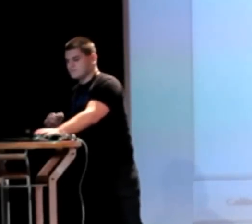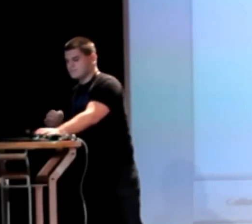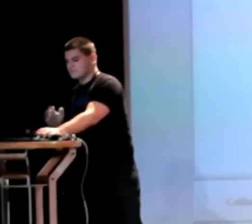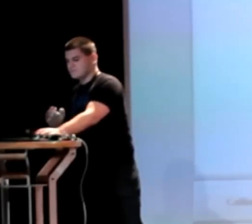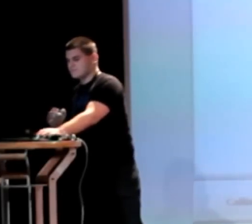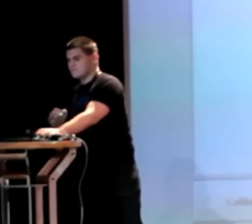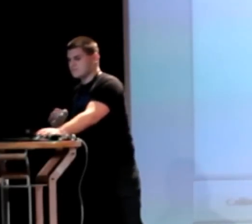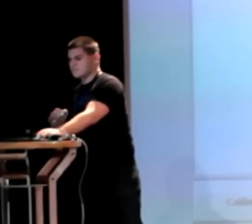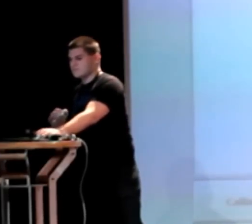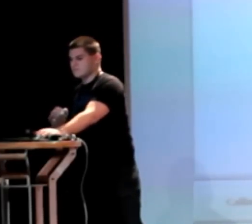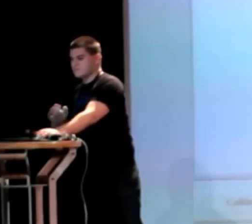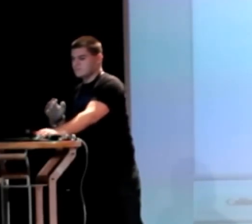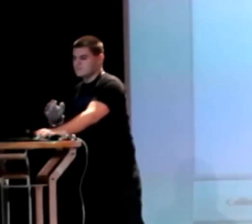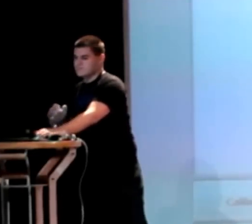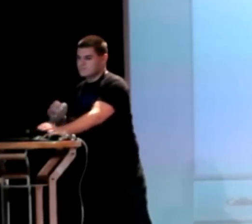To have...